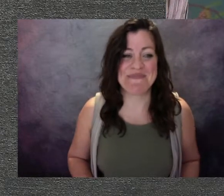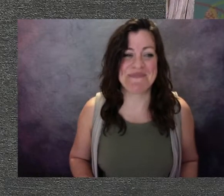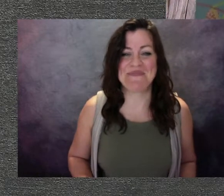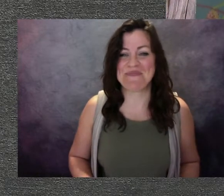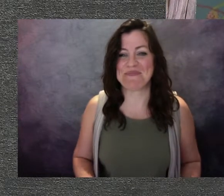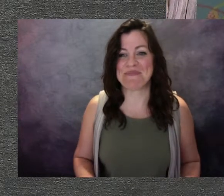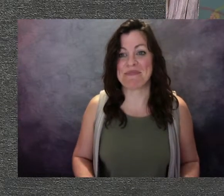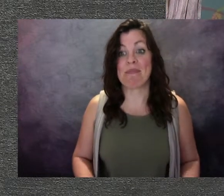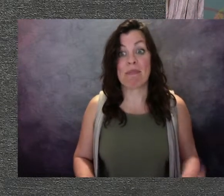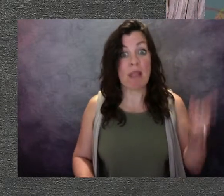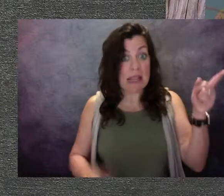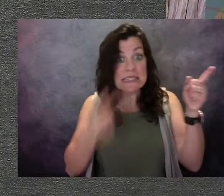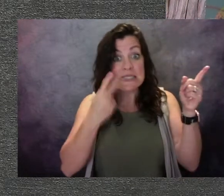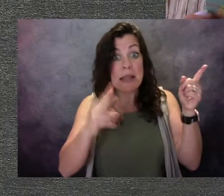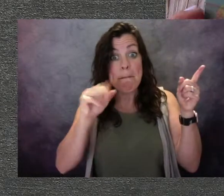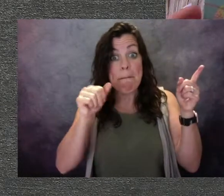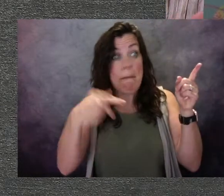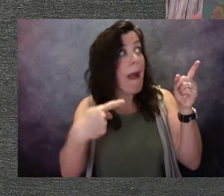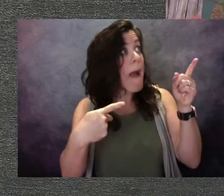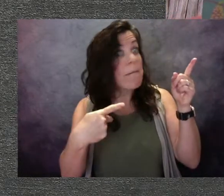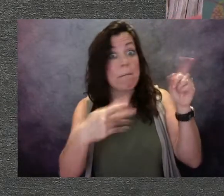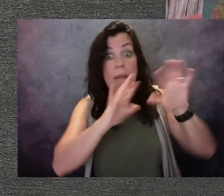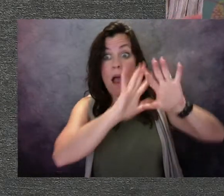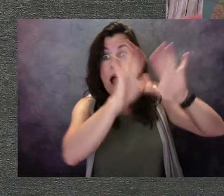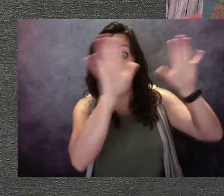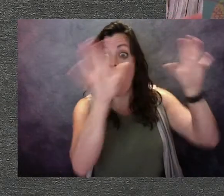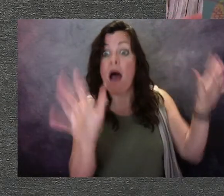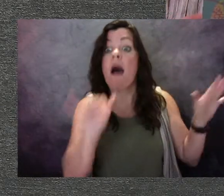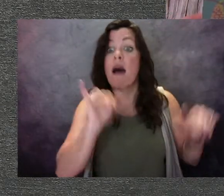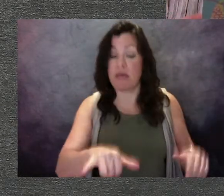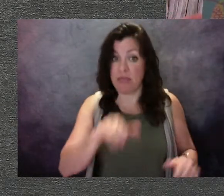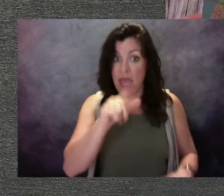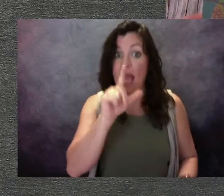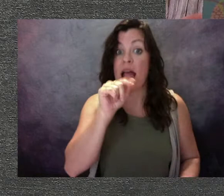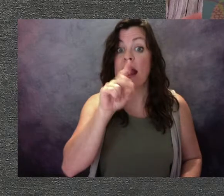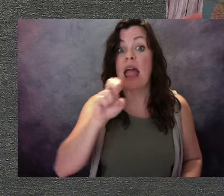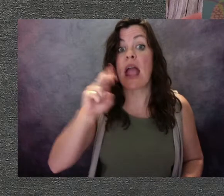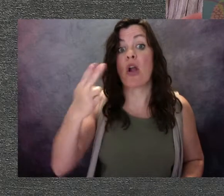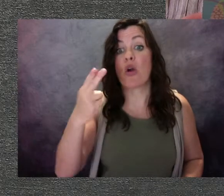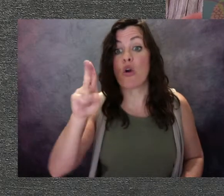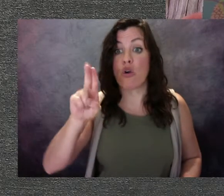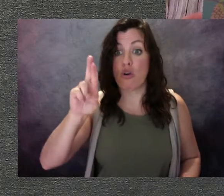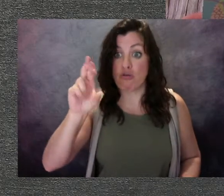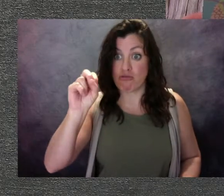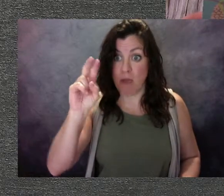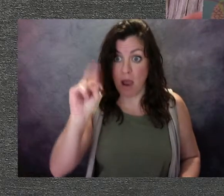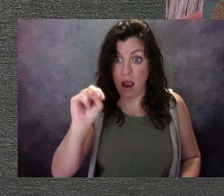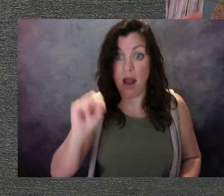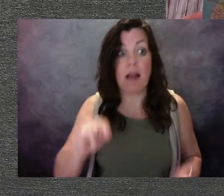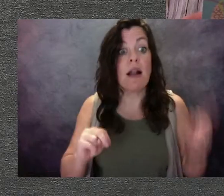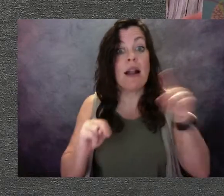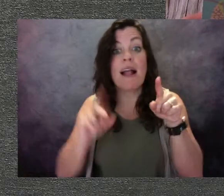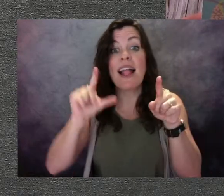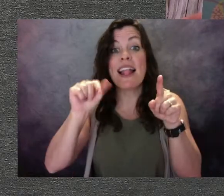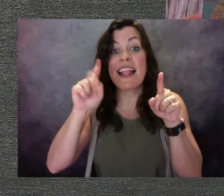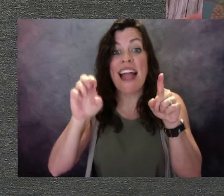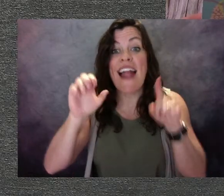Here's a map of all the lakes. Lake Huron, Lake Ontario, Lake Michigan, Lake Erie,